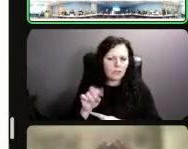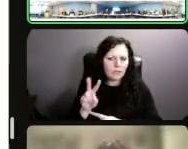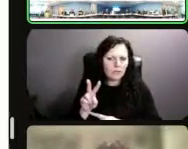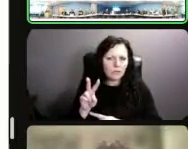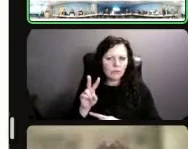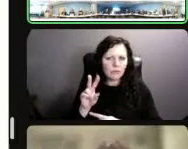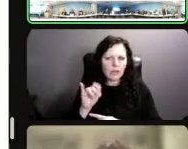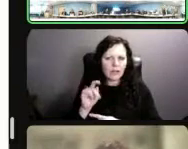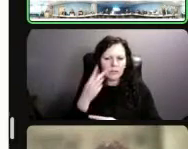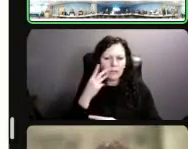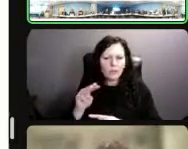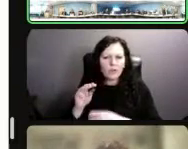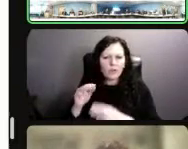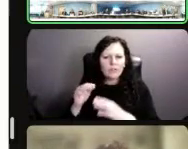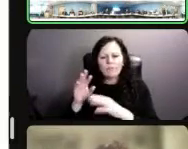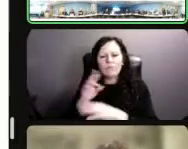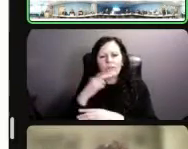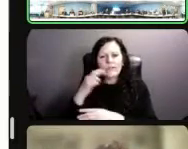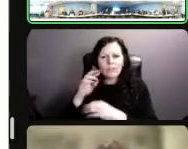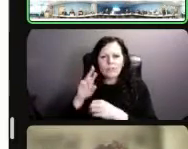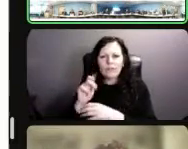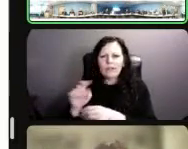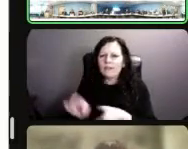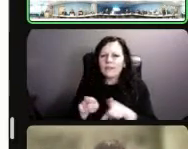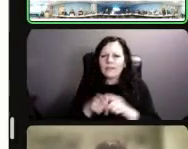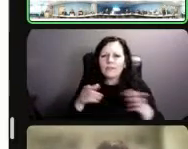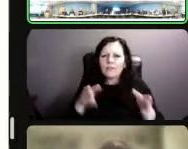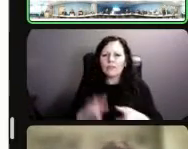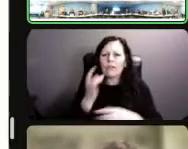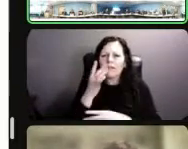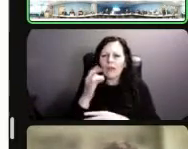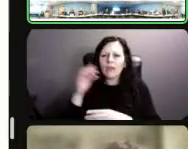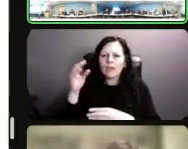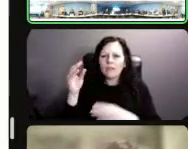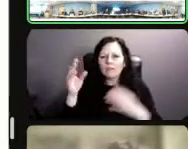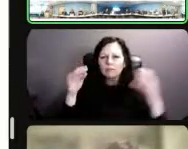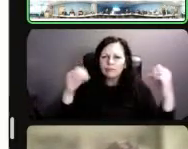OPERATIONS HE IS THE SAME SAID